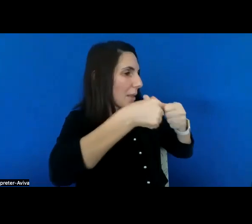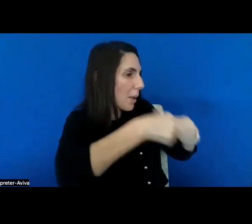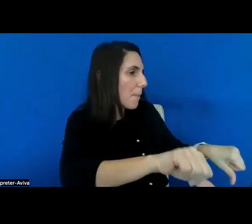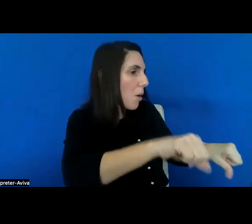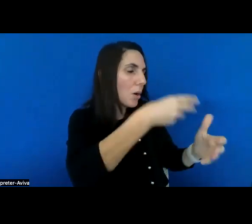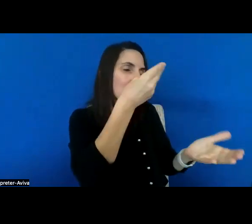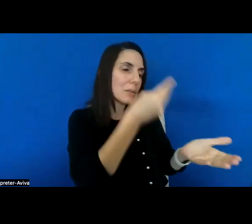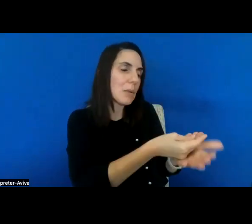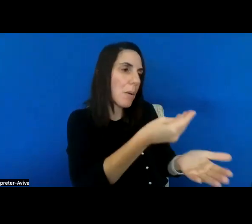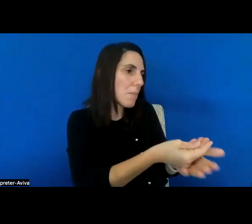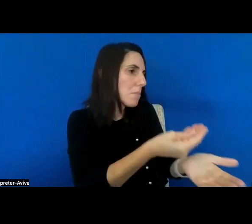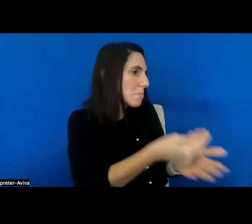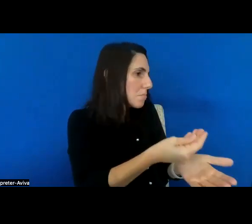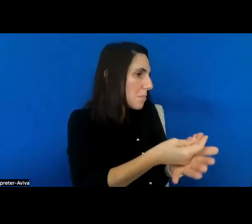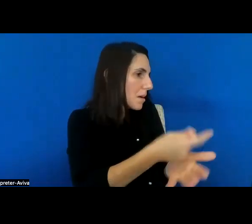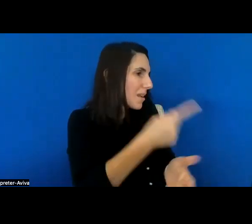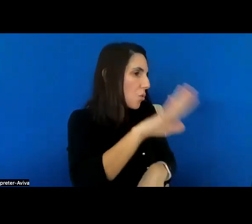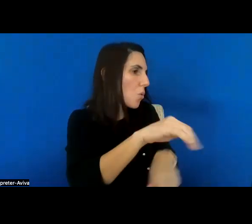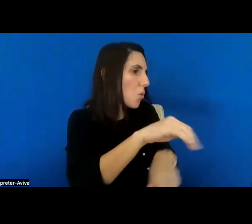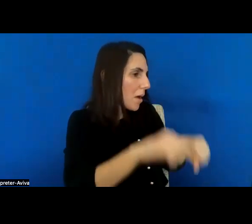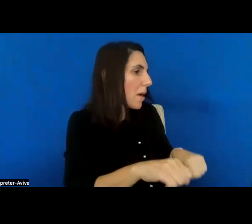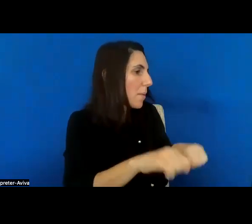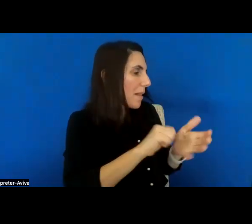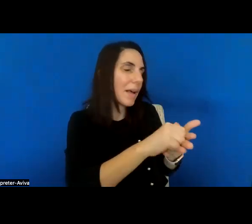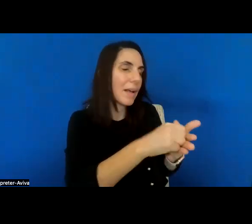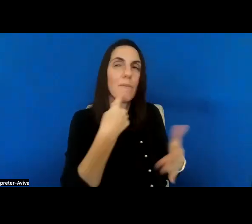wants to do a fundraiser on your behalf. 11:38:50 They could contribute those proceeds